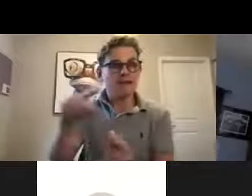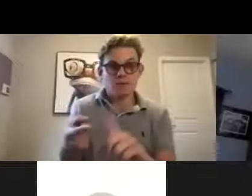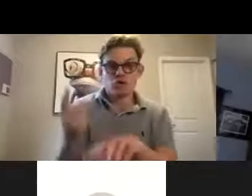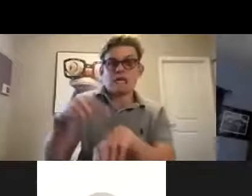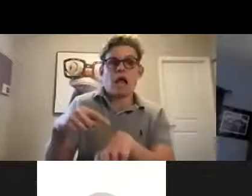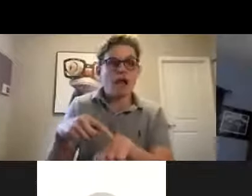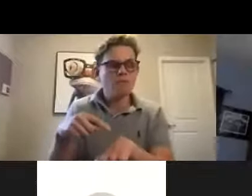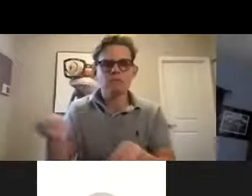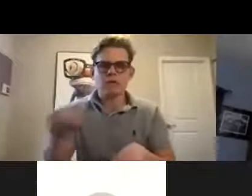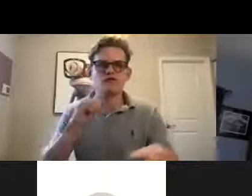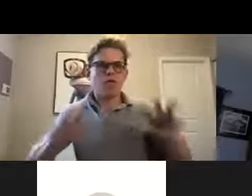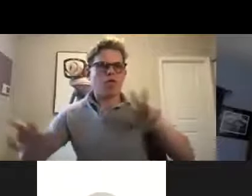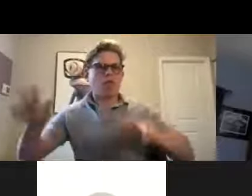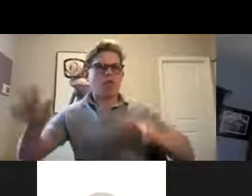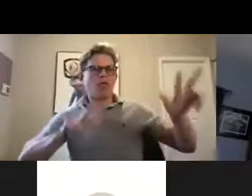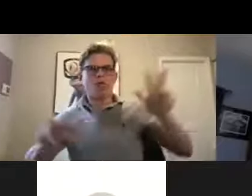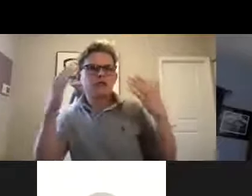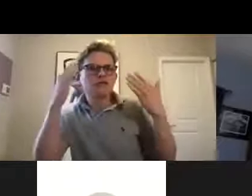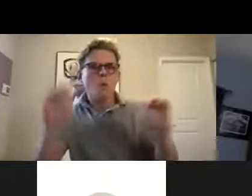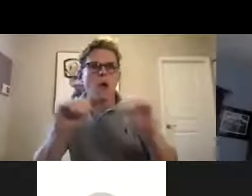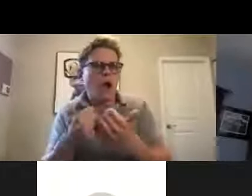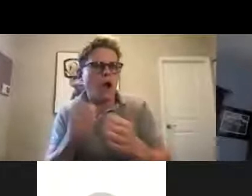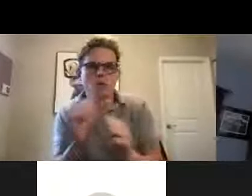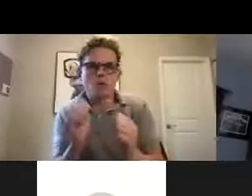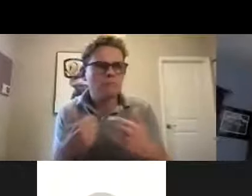know, and I've noticed that as a meet people for the first time, they are a little awkward